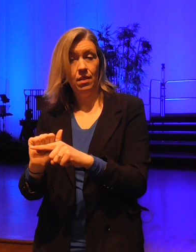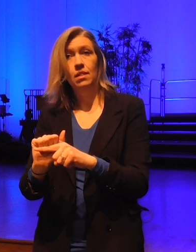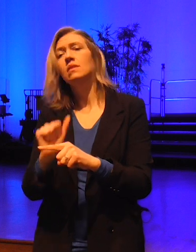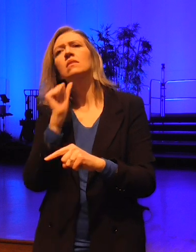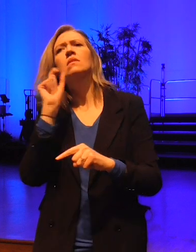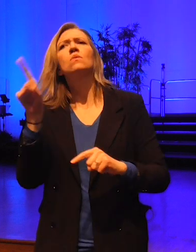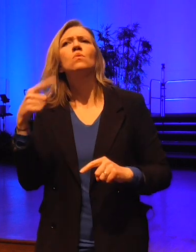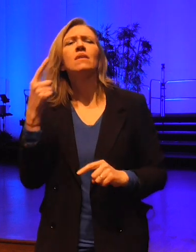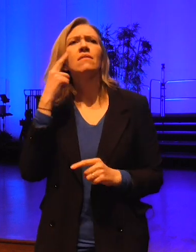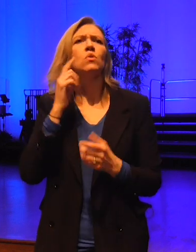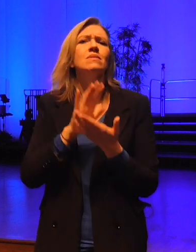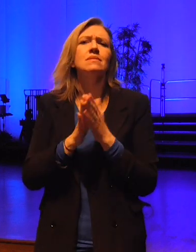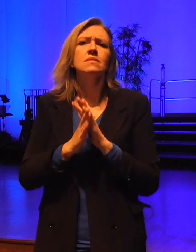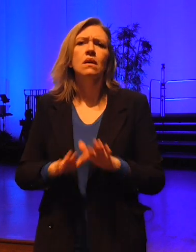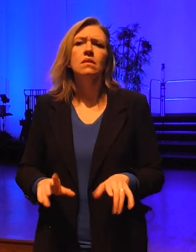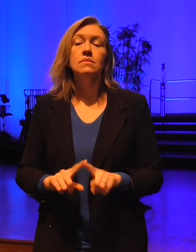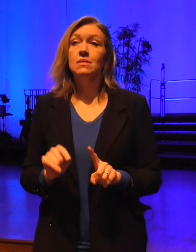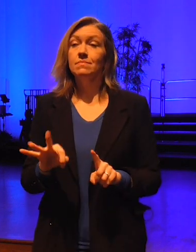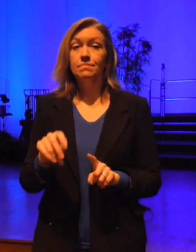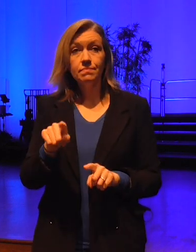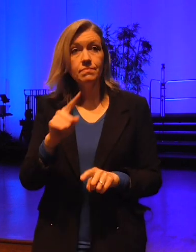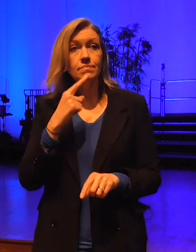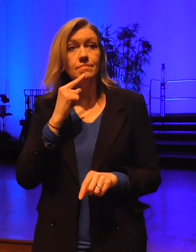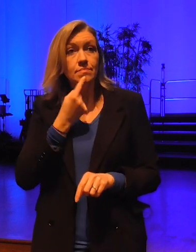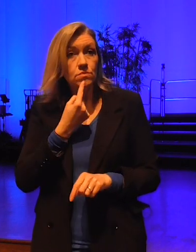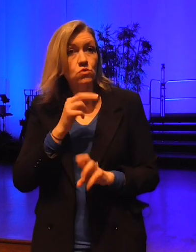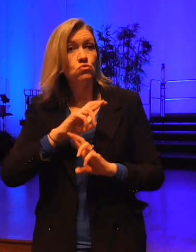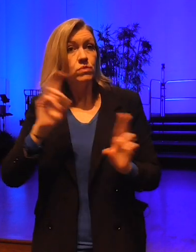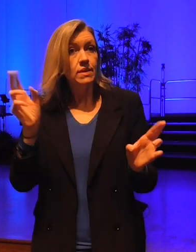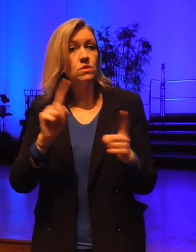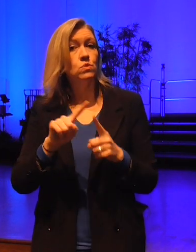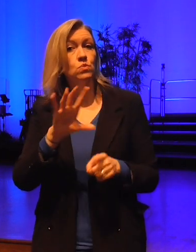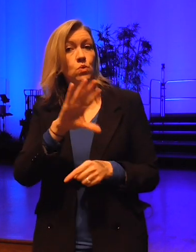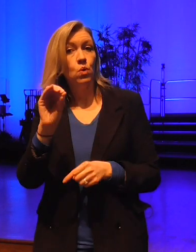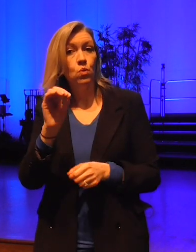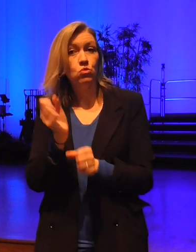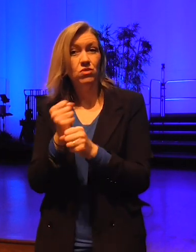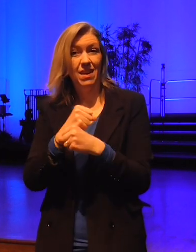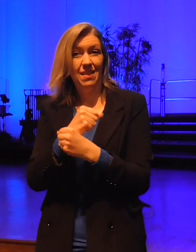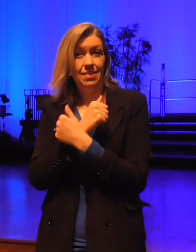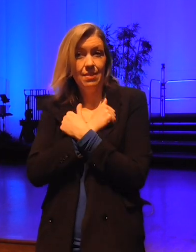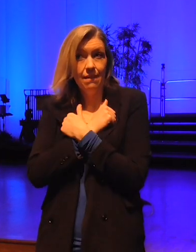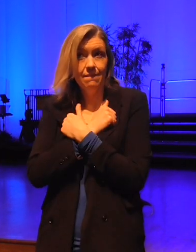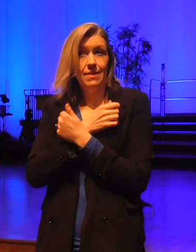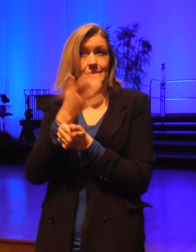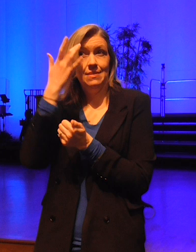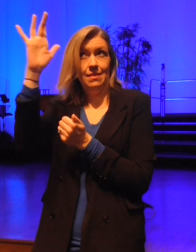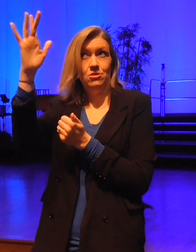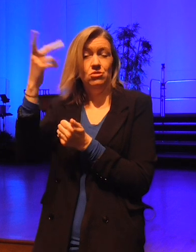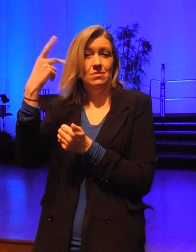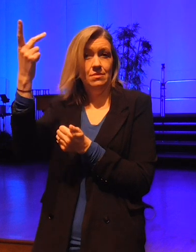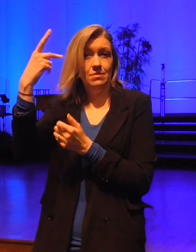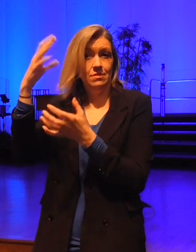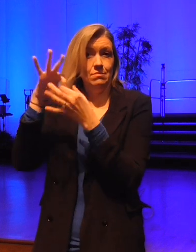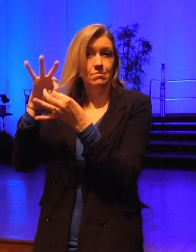are serious about co-creating your life with that love intelligence it's a great weekly practice uh